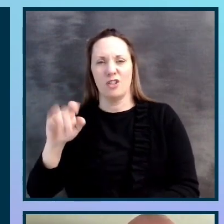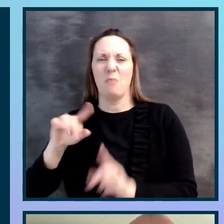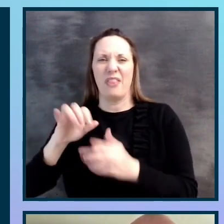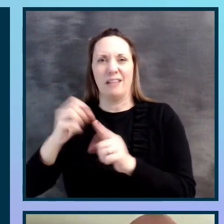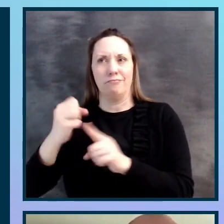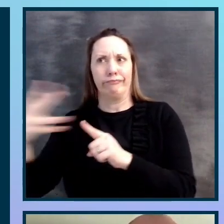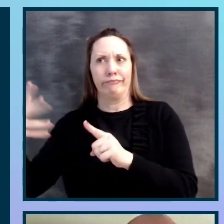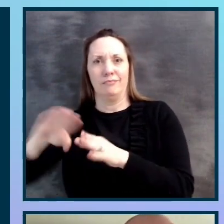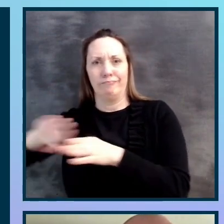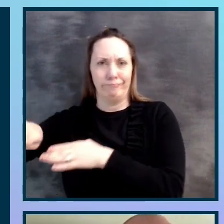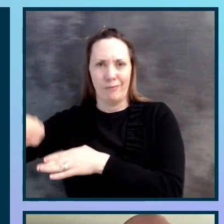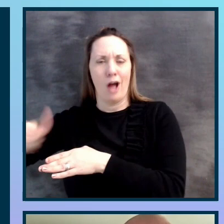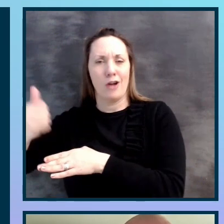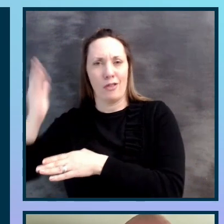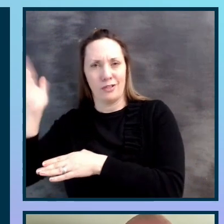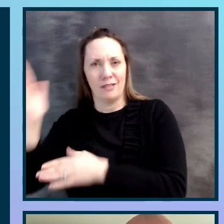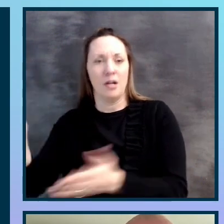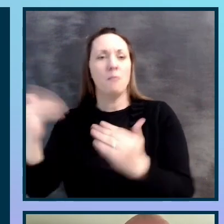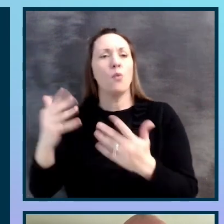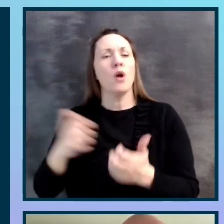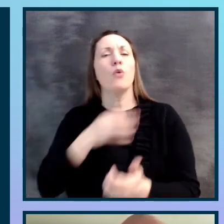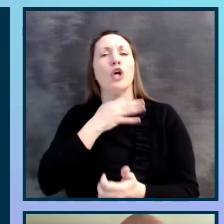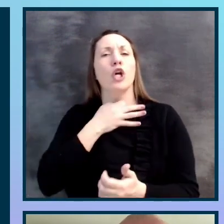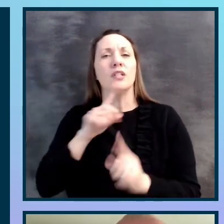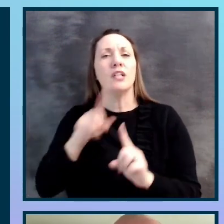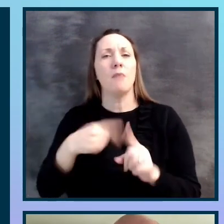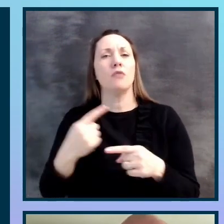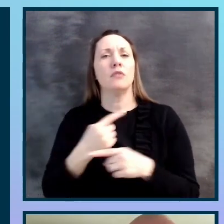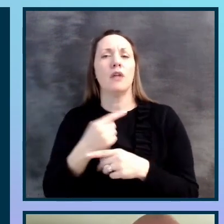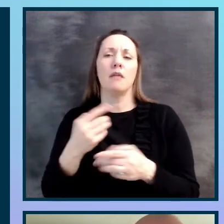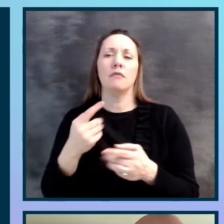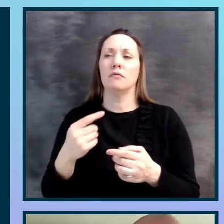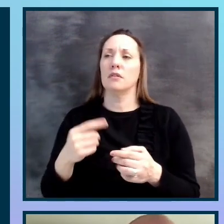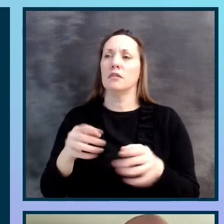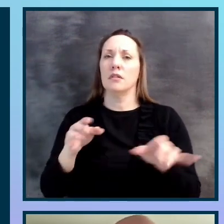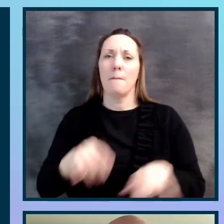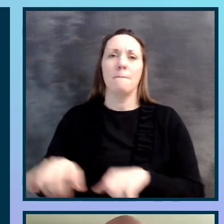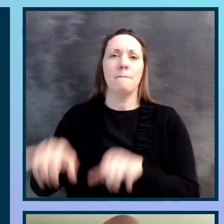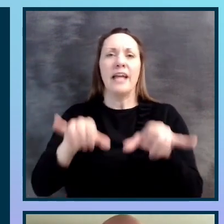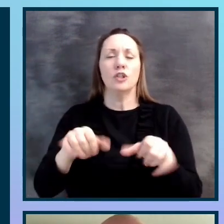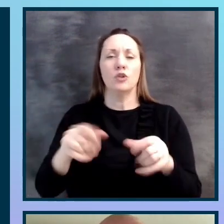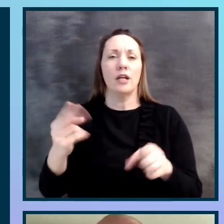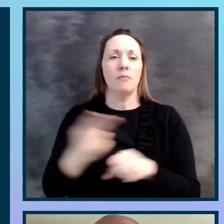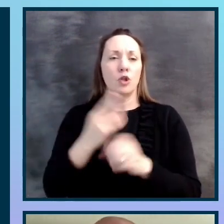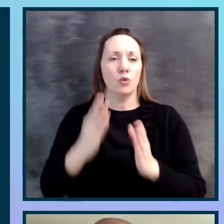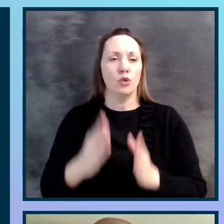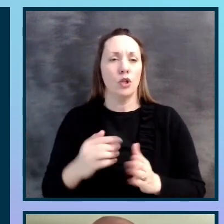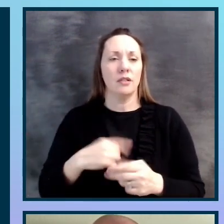We wanted to know about mainstream readers and we wanted to know about people who struggled with certain types of contrast processing.